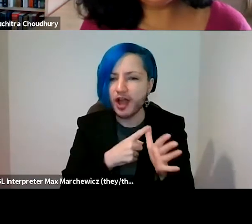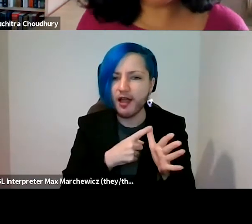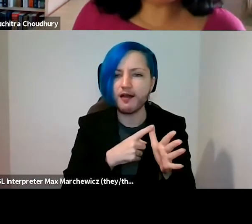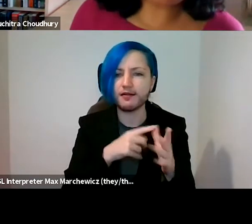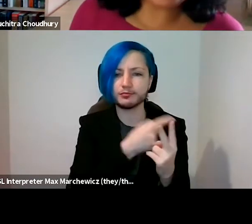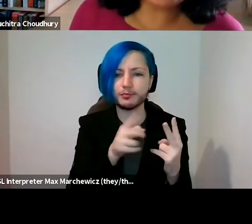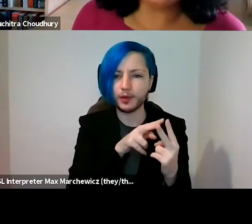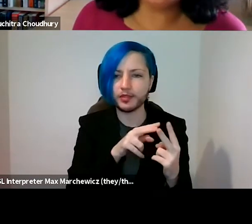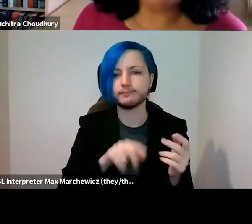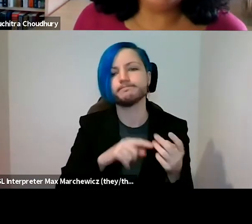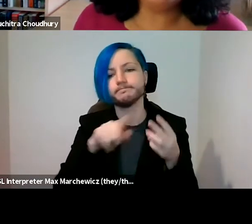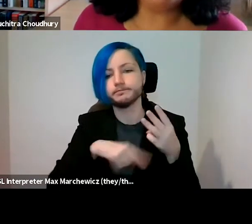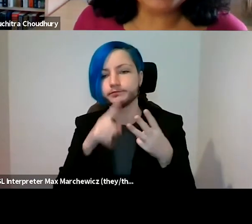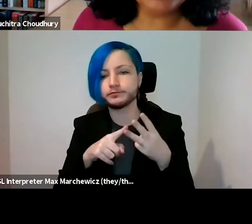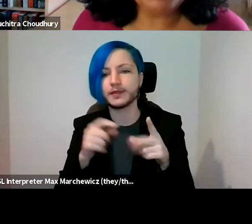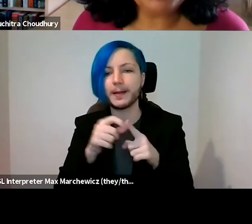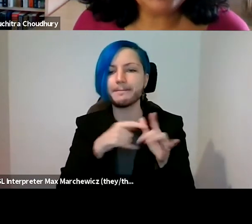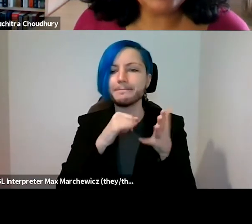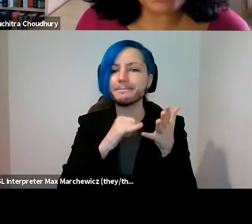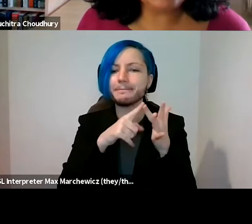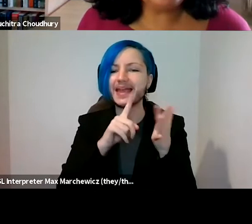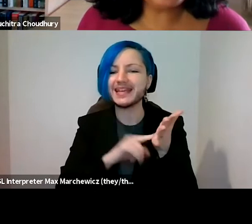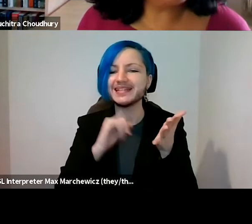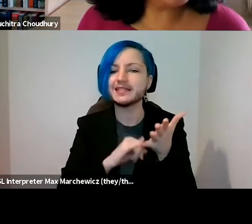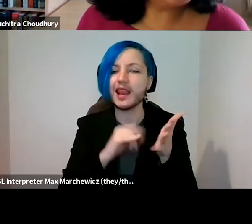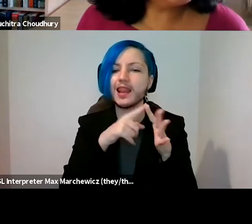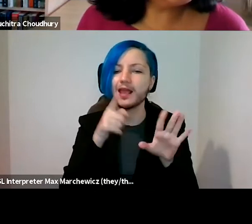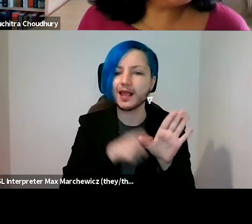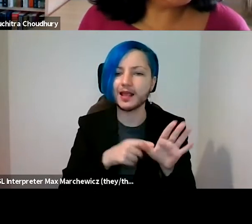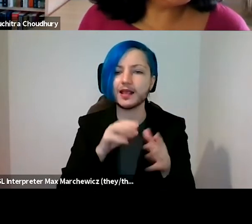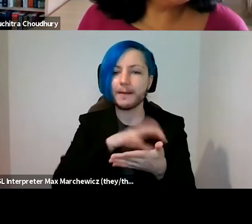a Paisley pattern on a cotton cloth, and a Paisley shawl.